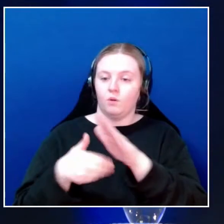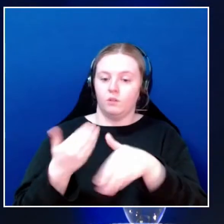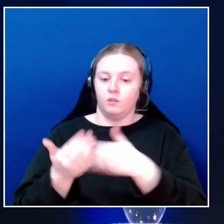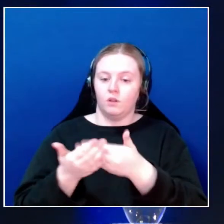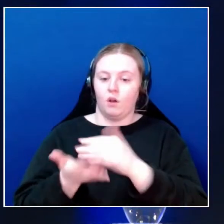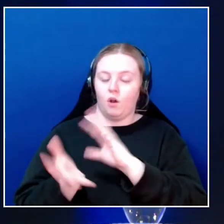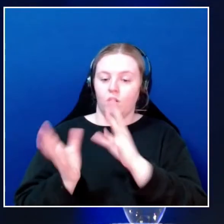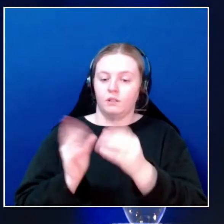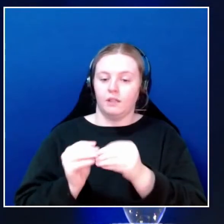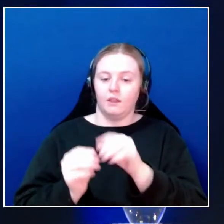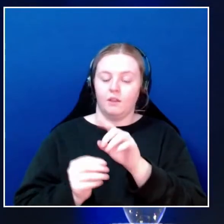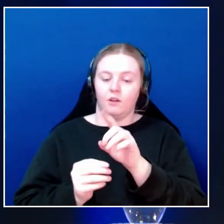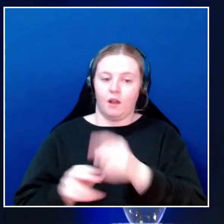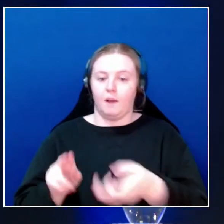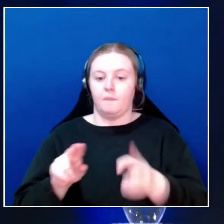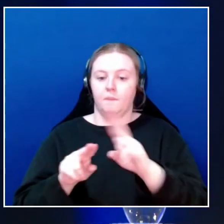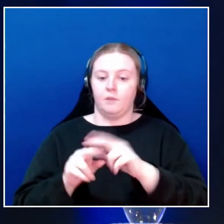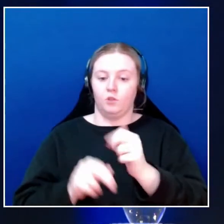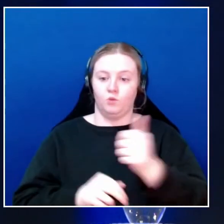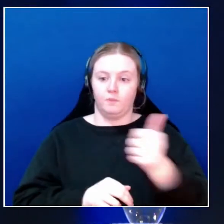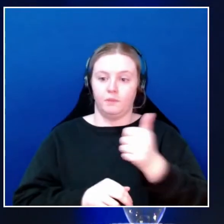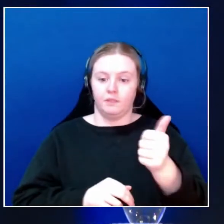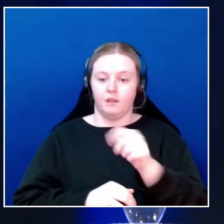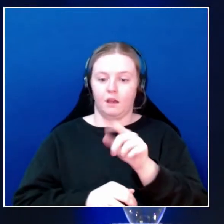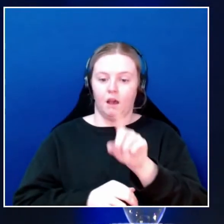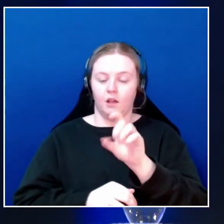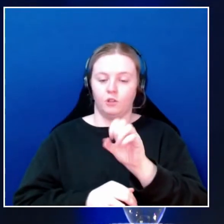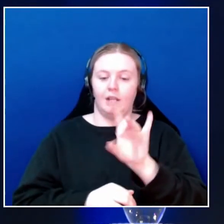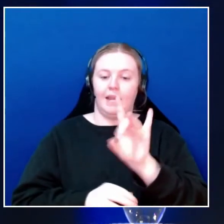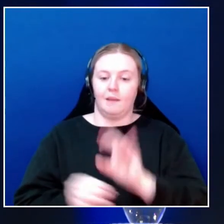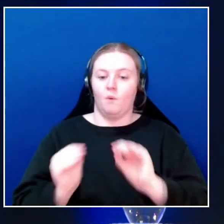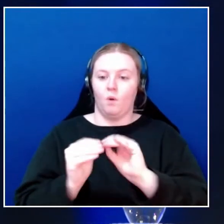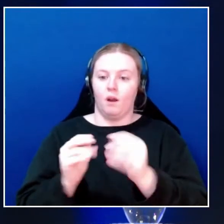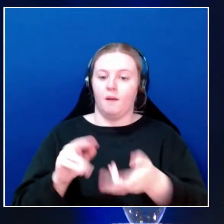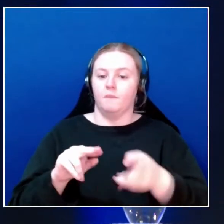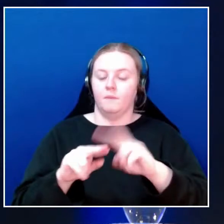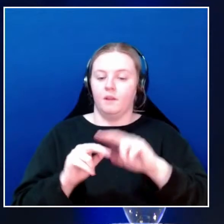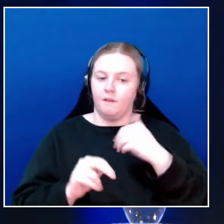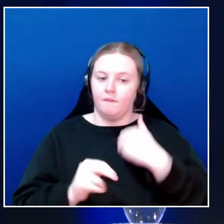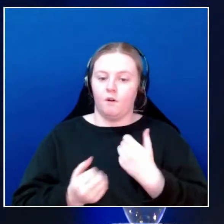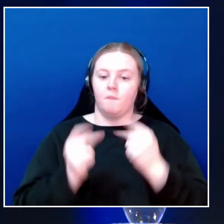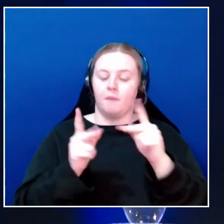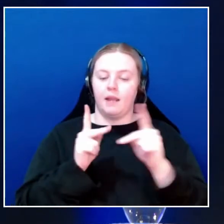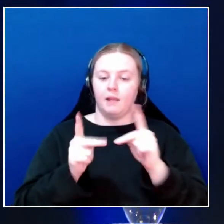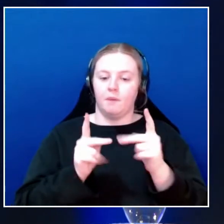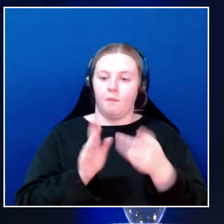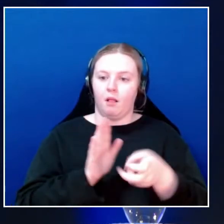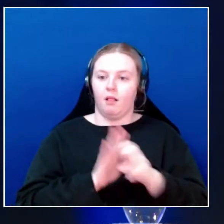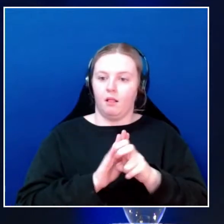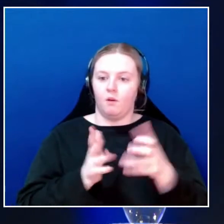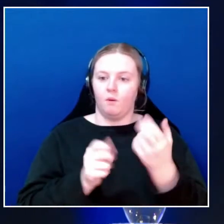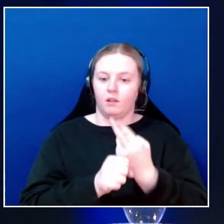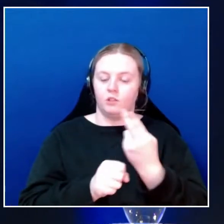during the year to transport the increased traffic volume resulting in an increased consumption of fuel during the year.